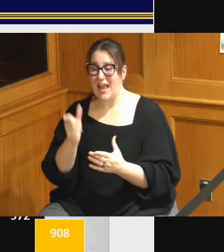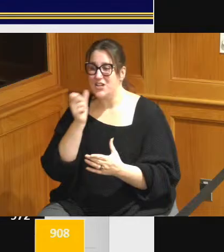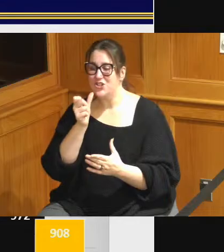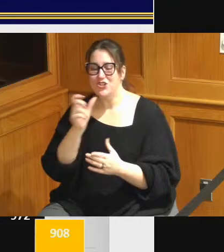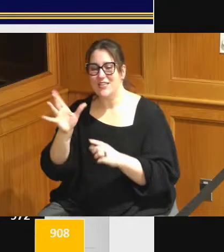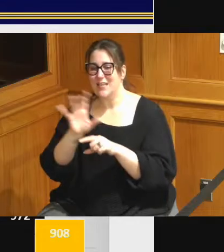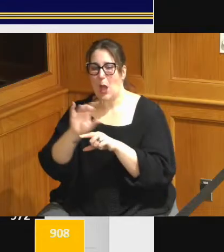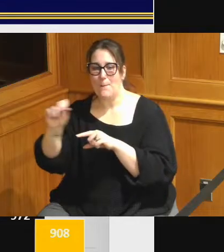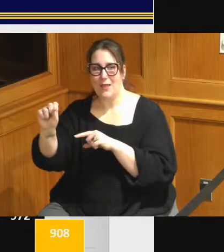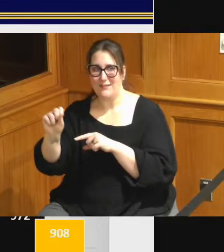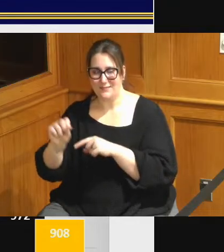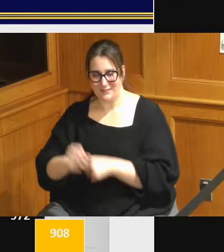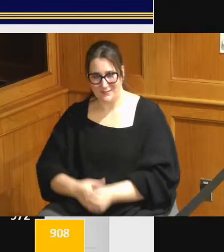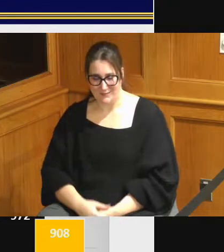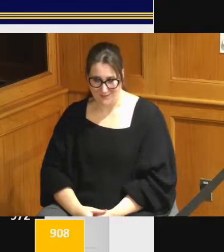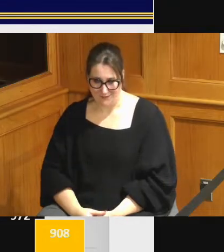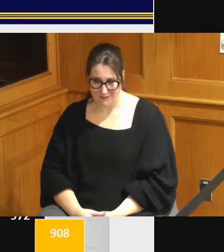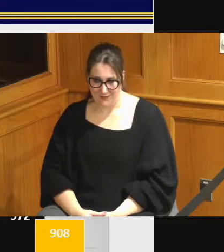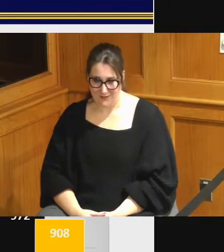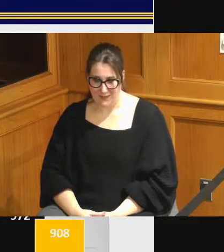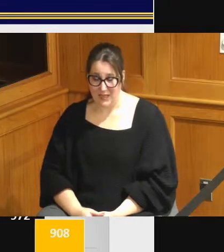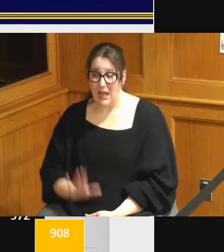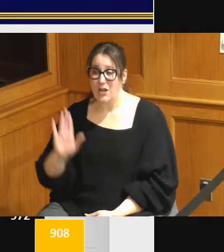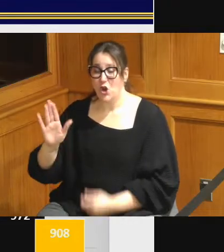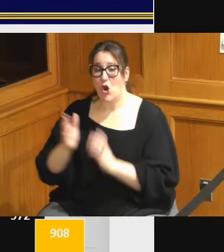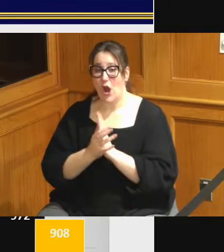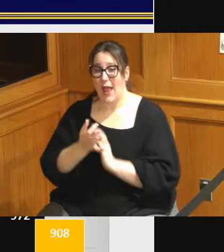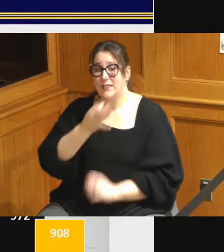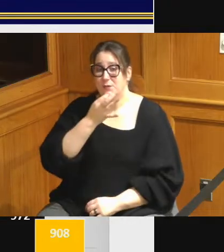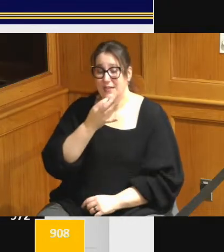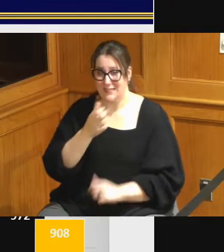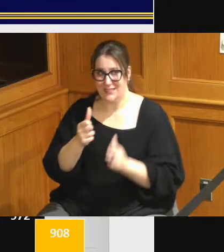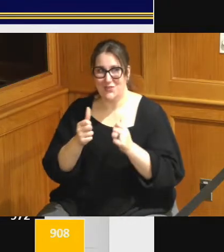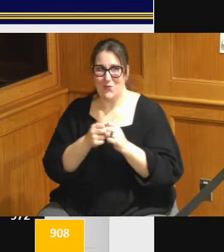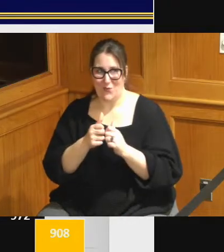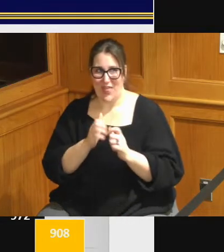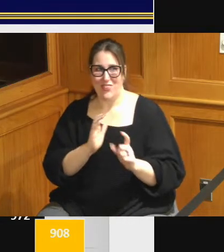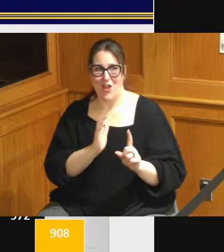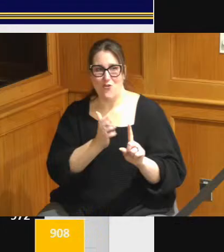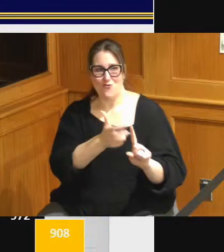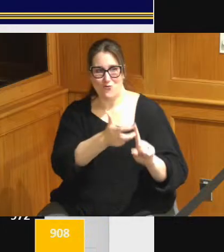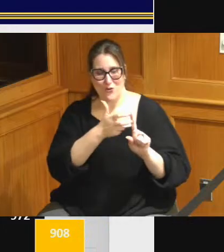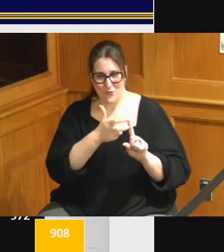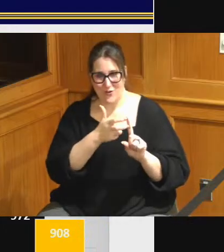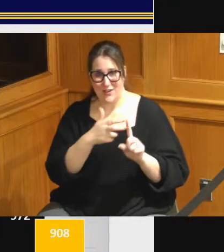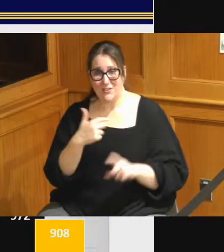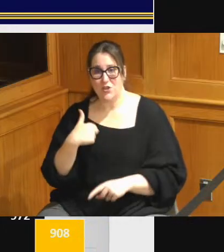and one of the things that she had an expertise in is recruiting. So we had a bank of retirements